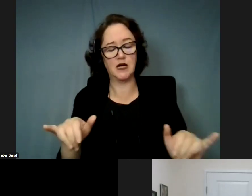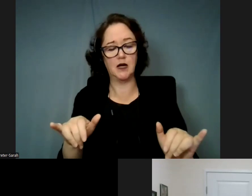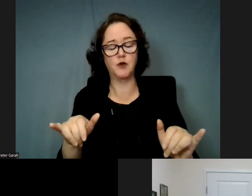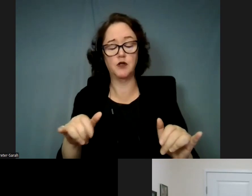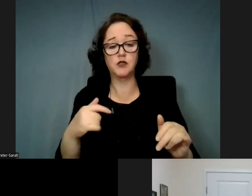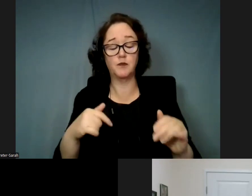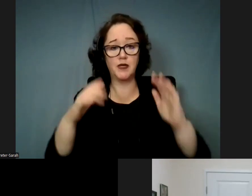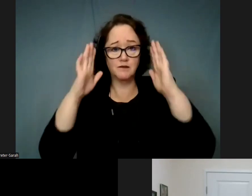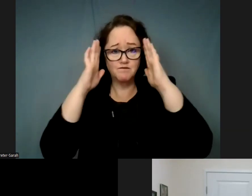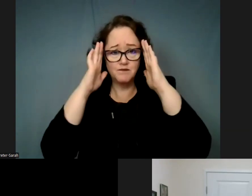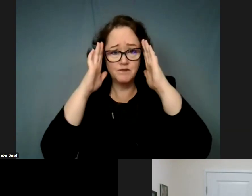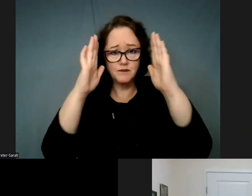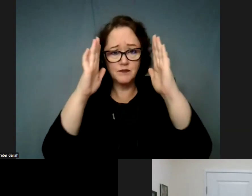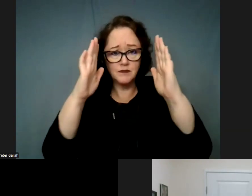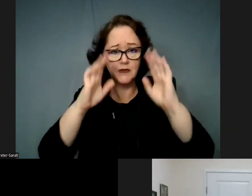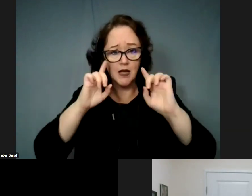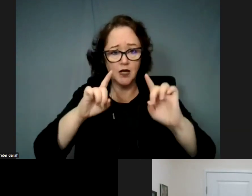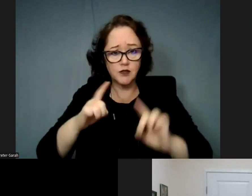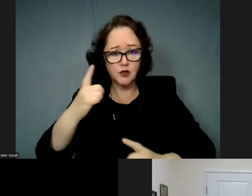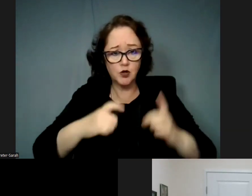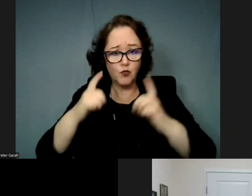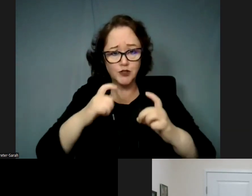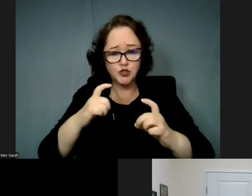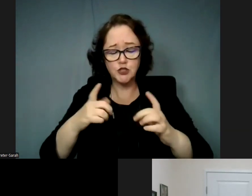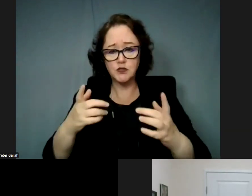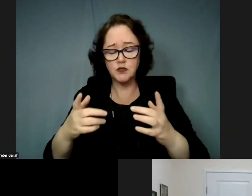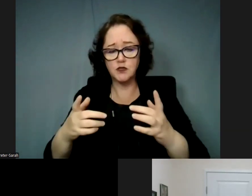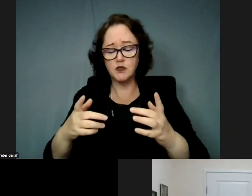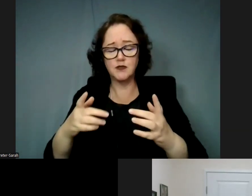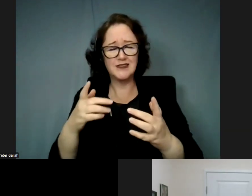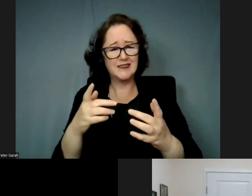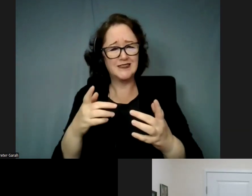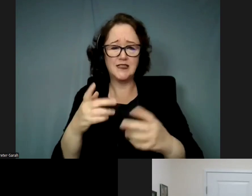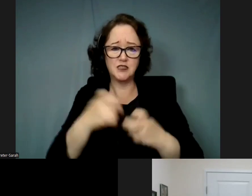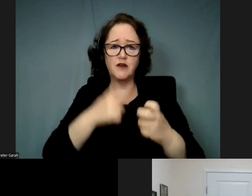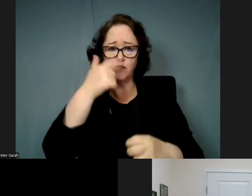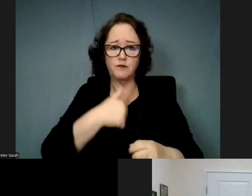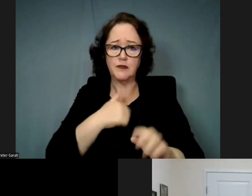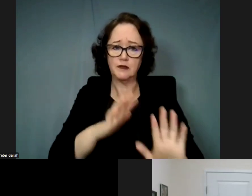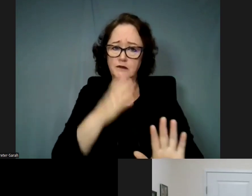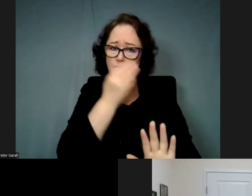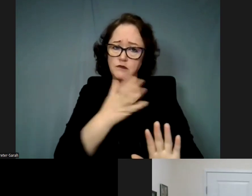answers. So I apologize for that to the watchers of the video,